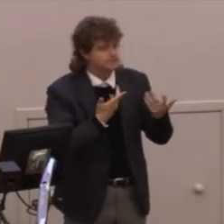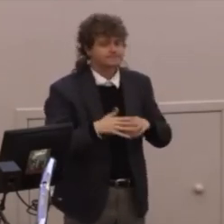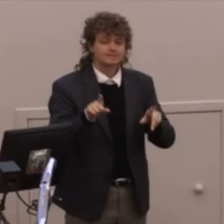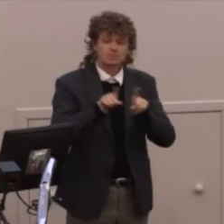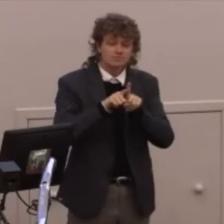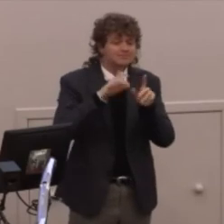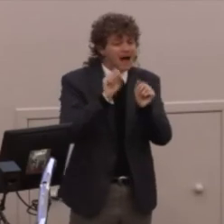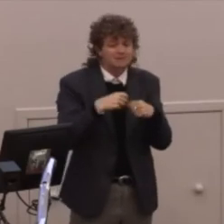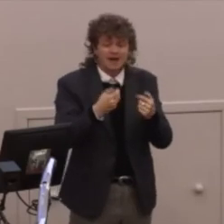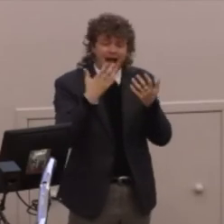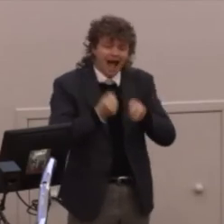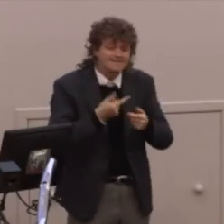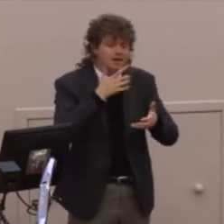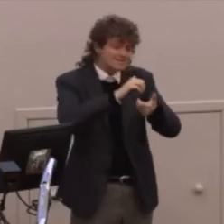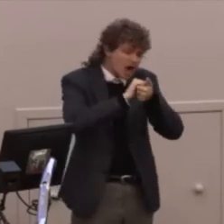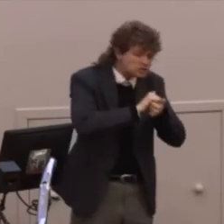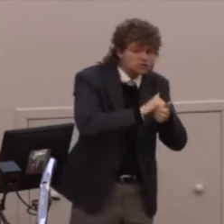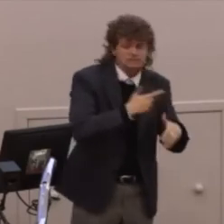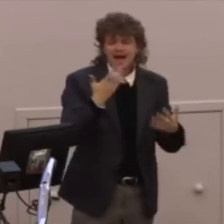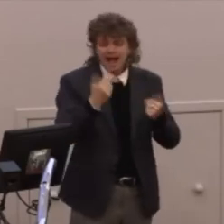No financial independence, not allowed to have friendships and romantic relationships.